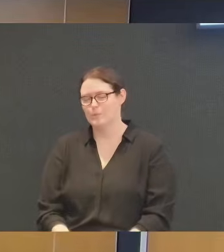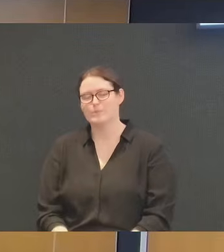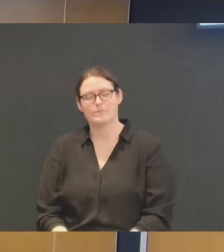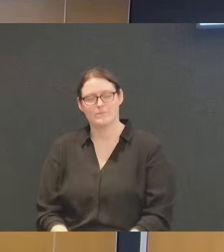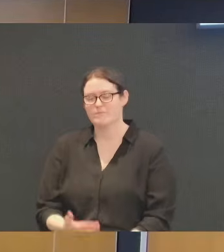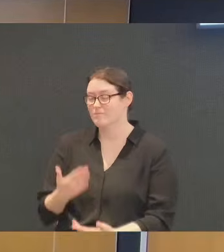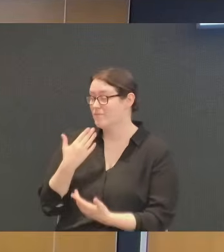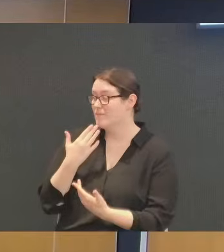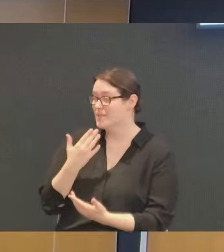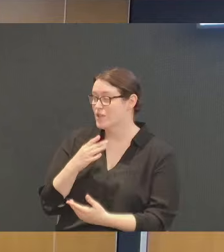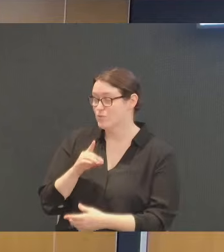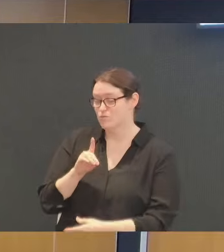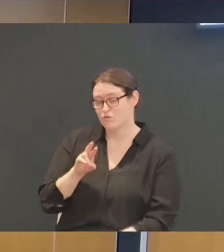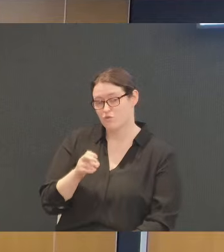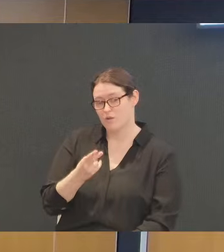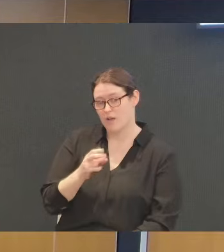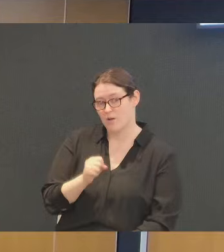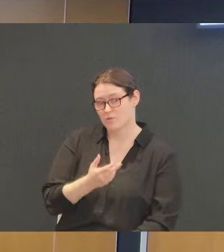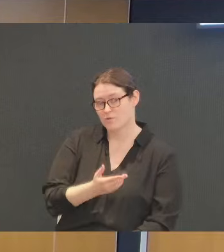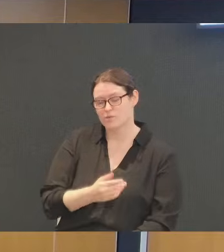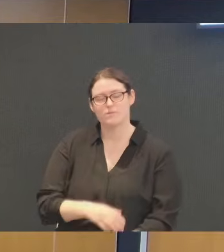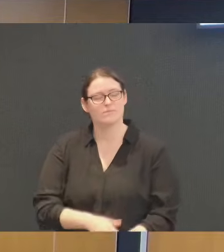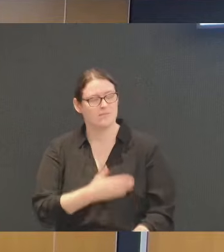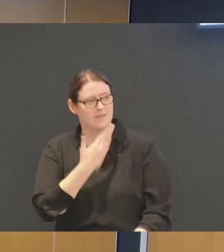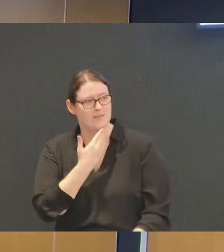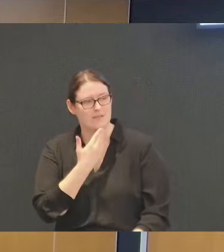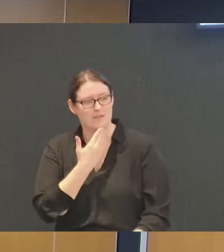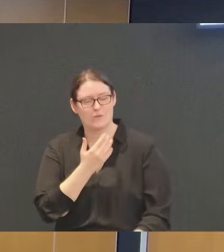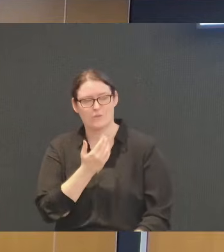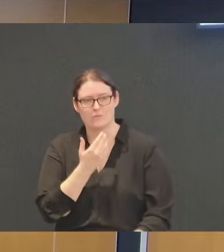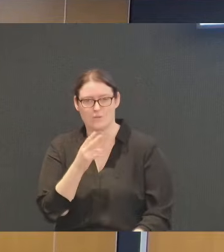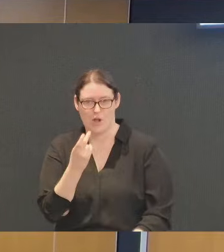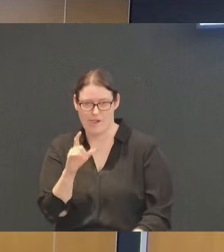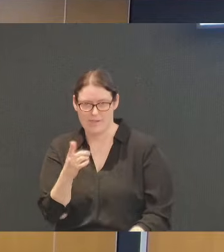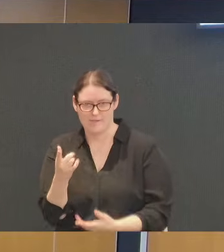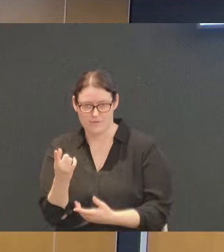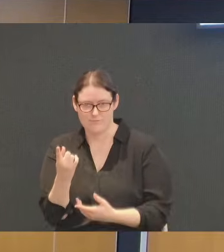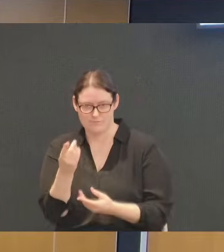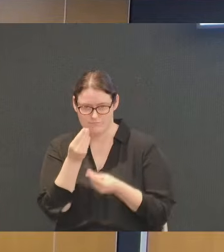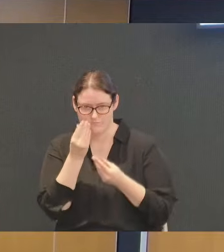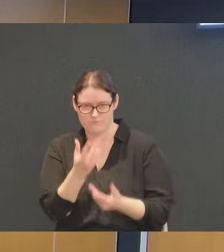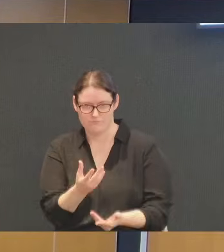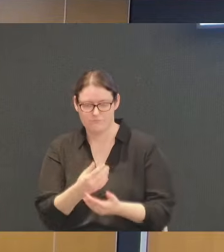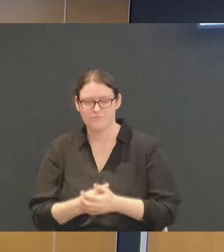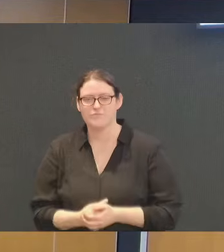Commissioner Driehaus. Yeah, thank you. Um, thank you, Holly, for bringing this forward. Um, this to